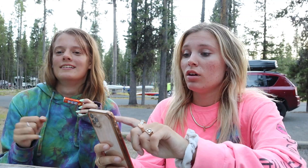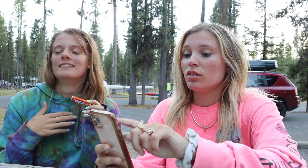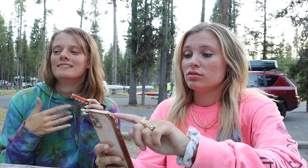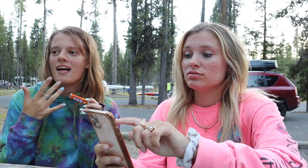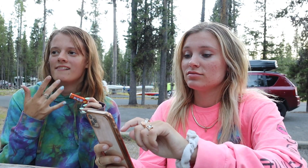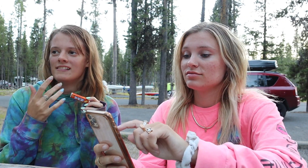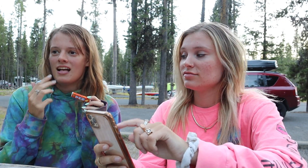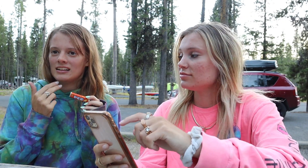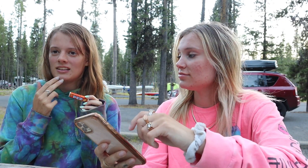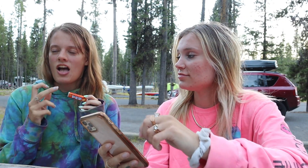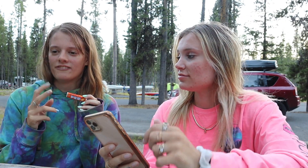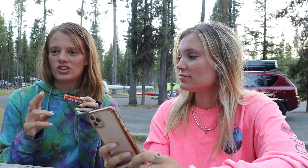my favorite candy ever